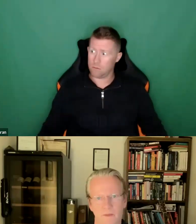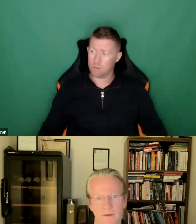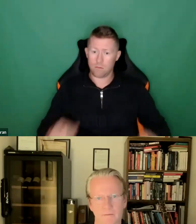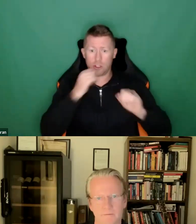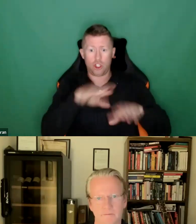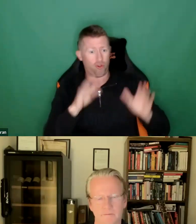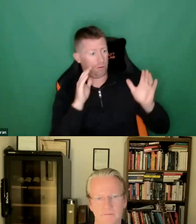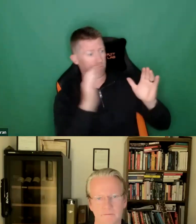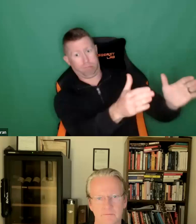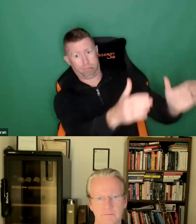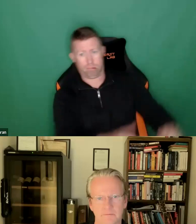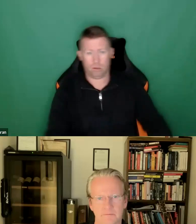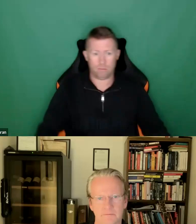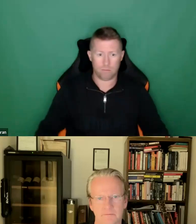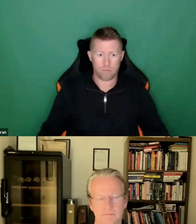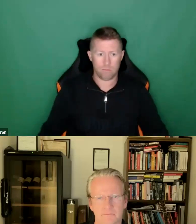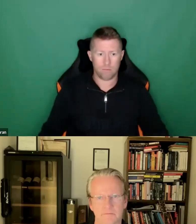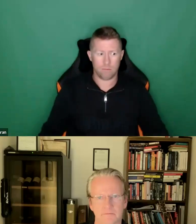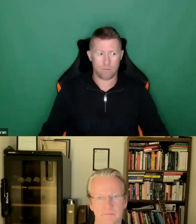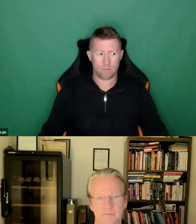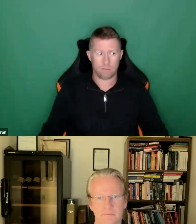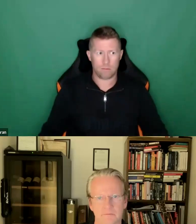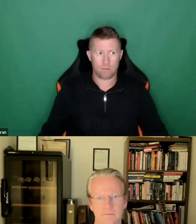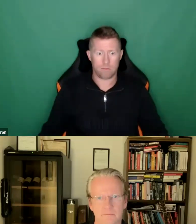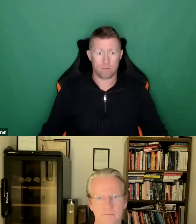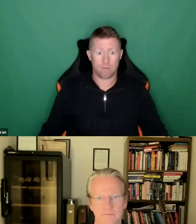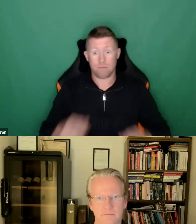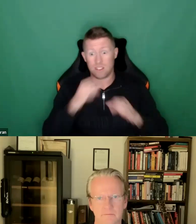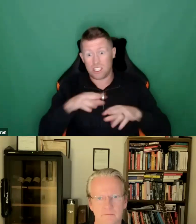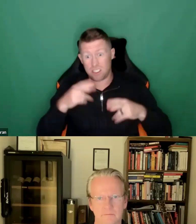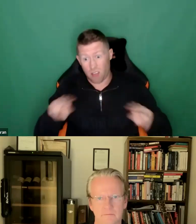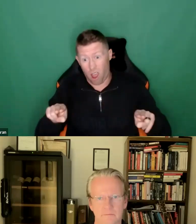maybe change things a little bit, and that's how health changed as well. 100 years ago,